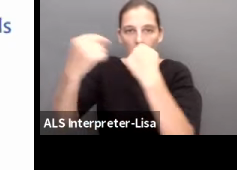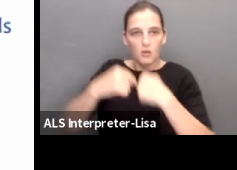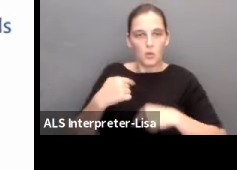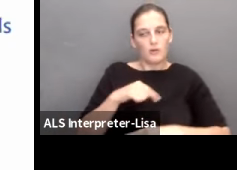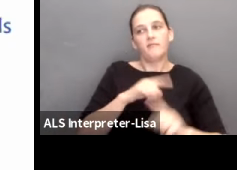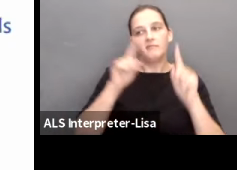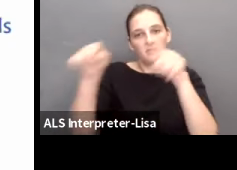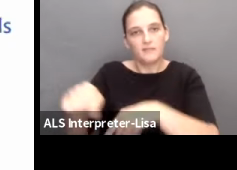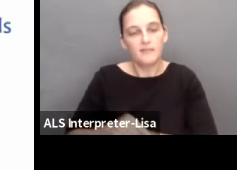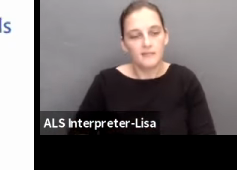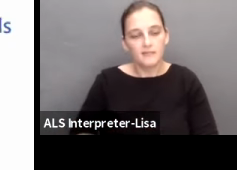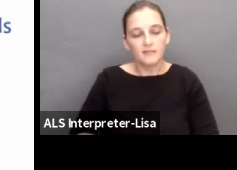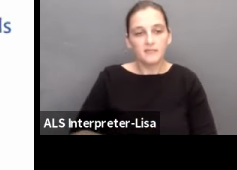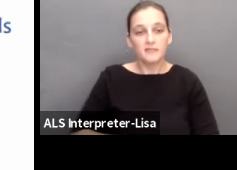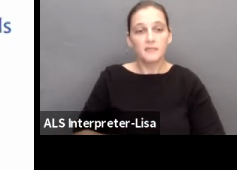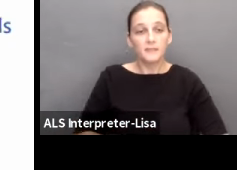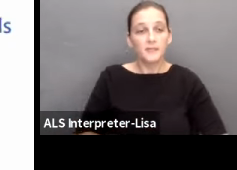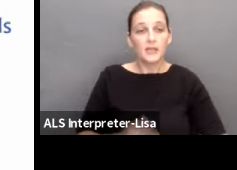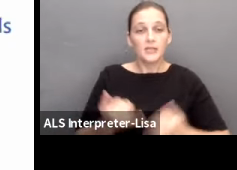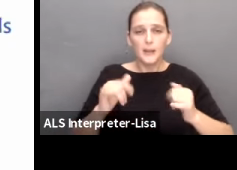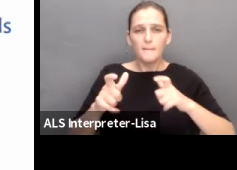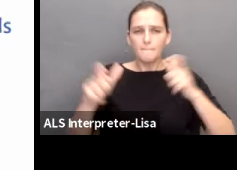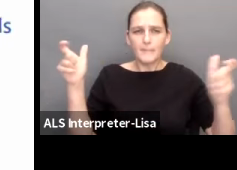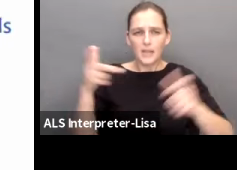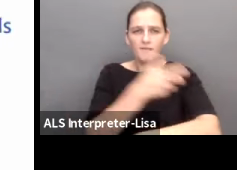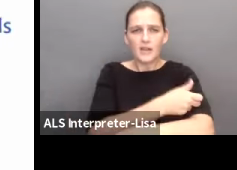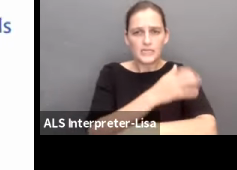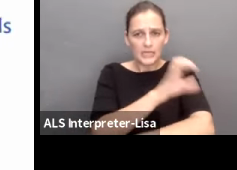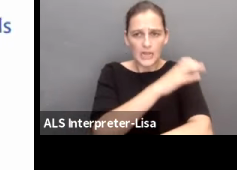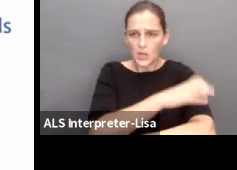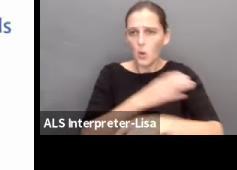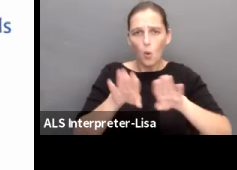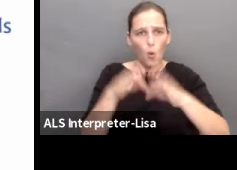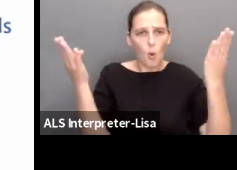have our big vaccine clinics that are open for people to go and get vaccinated with,